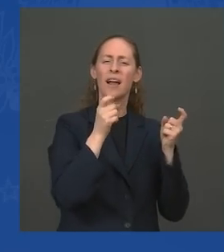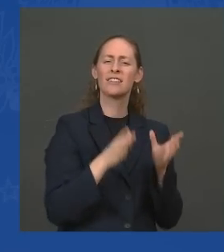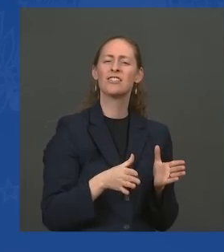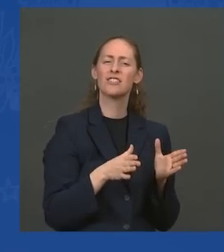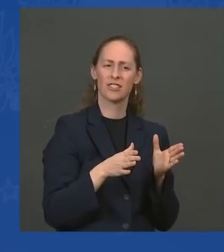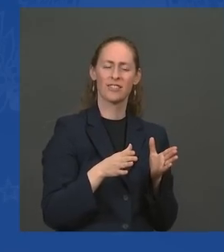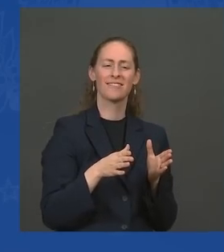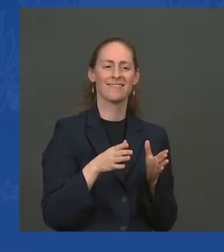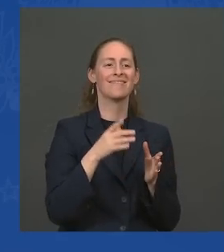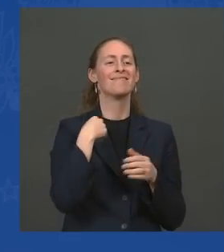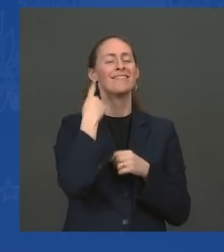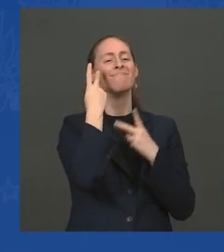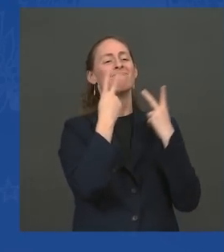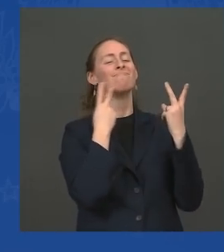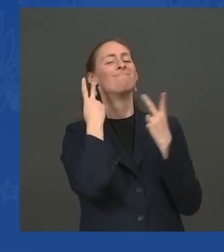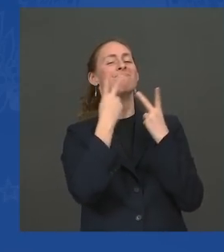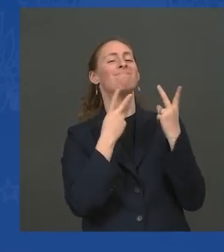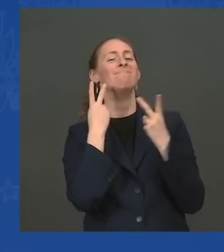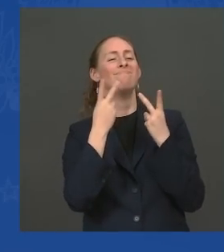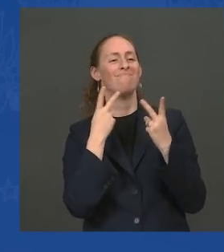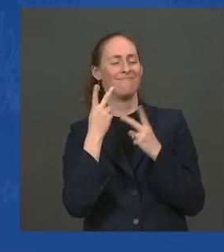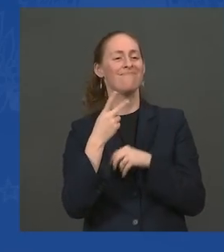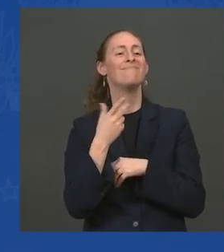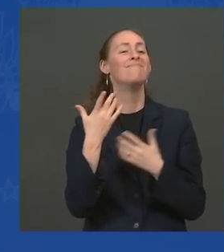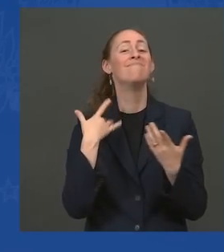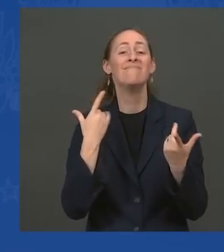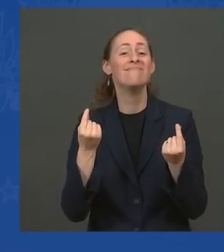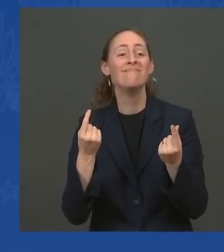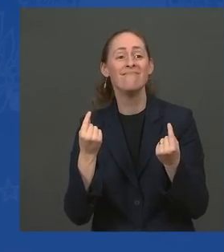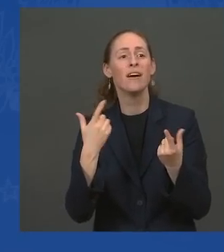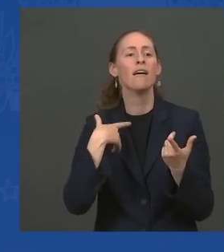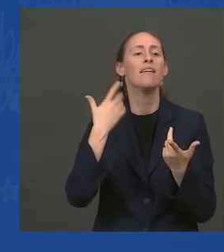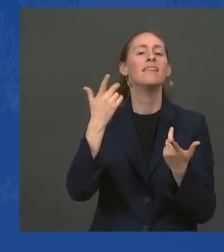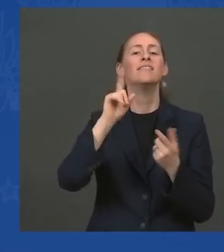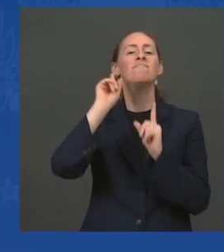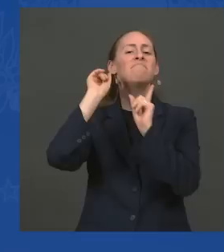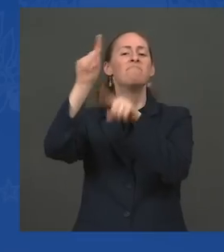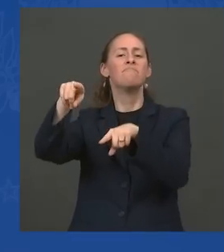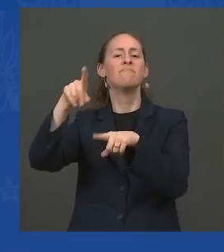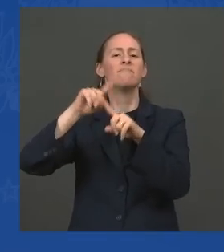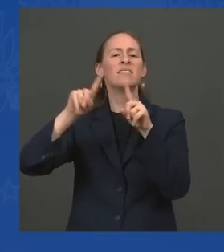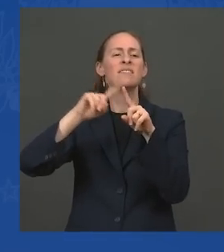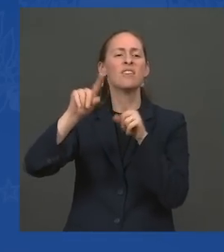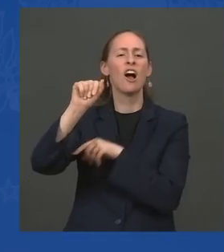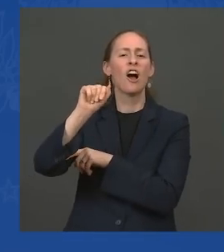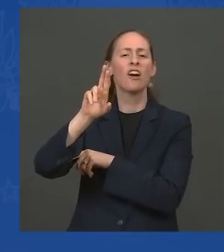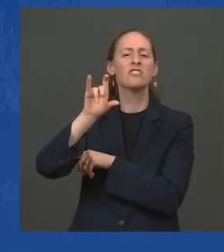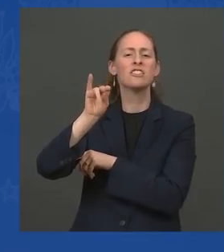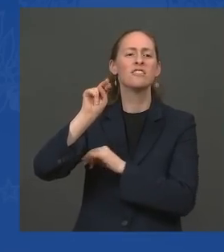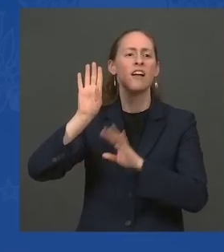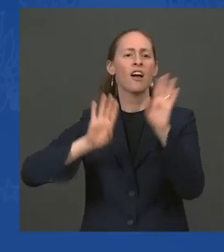Drive up to the Manheim automobile auction and bring back automobiles. And I guess I got a promotion too.